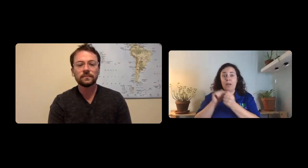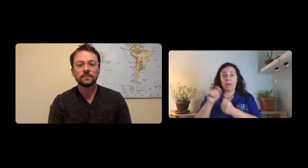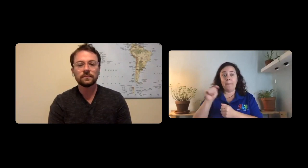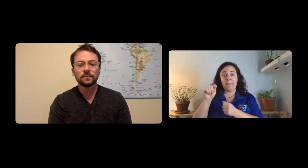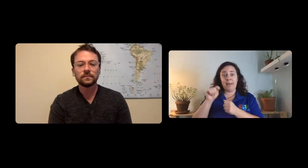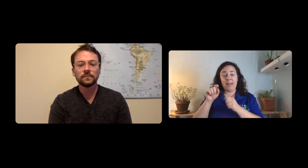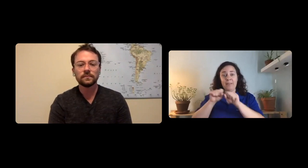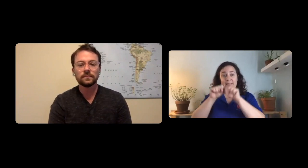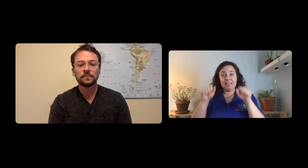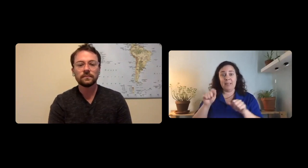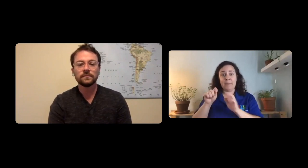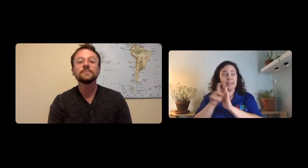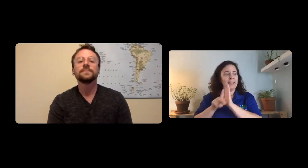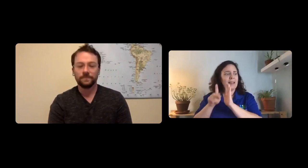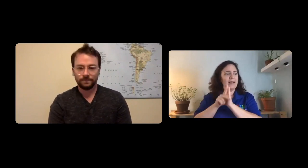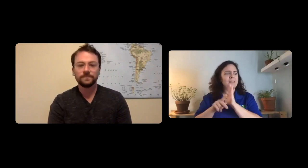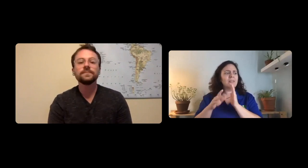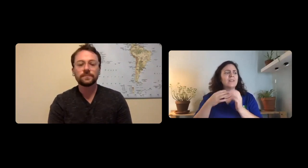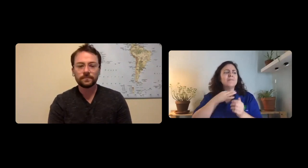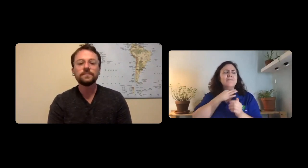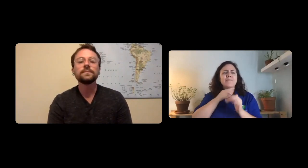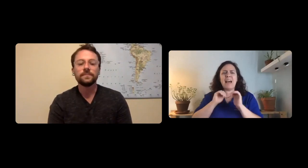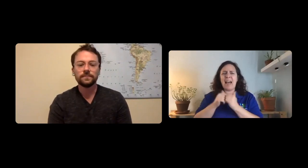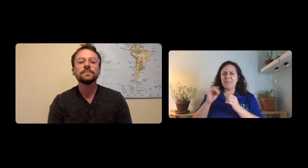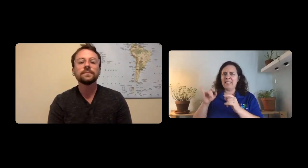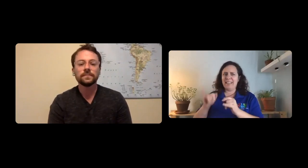there are many. > Okay, thanks.